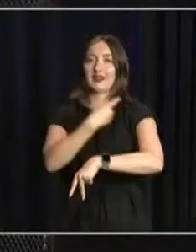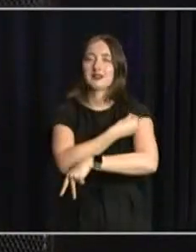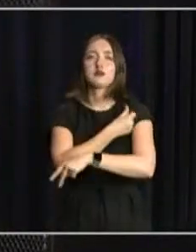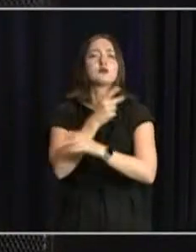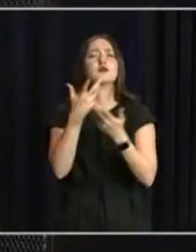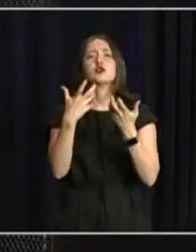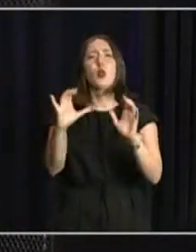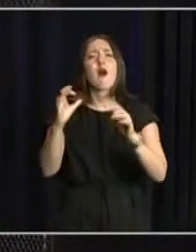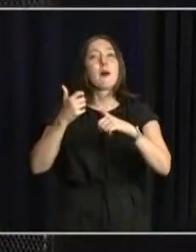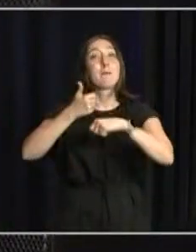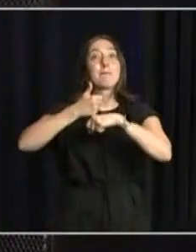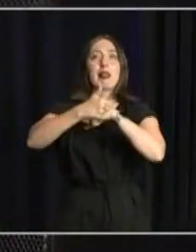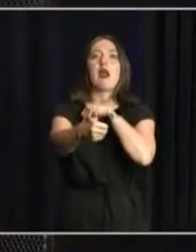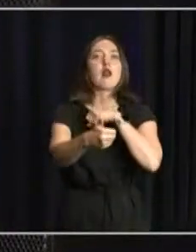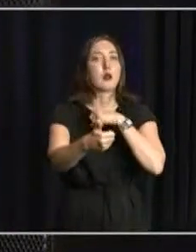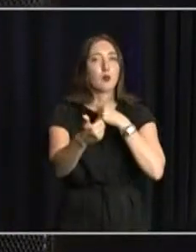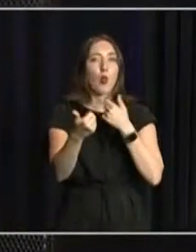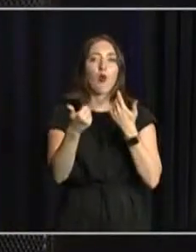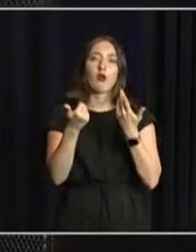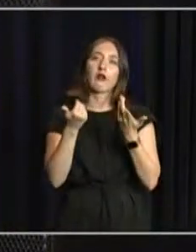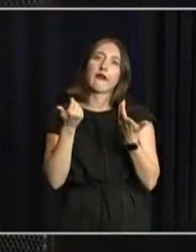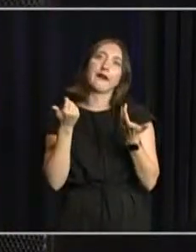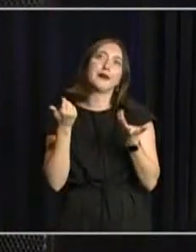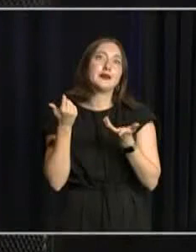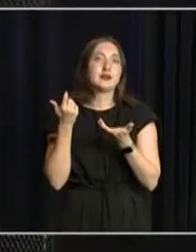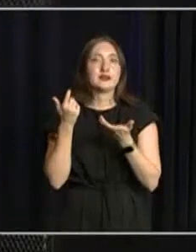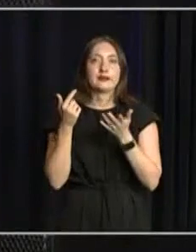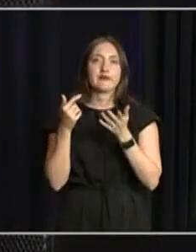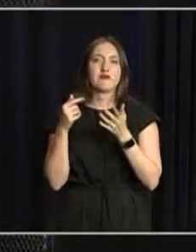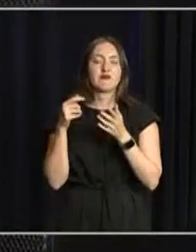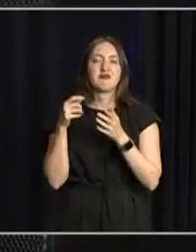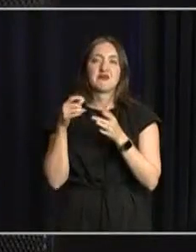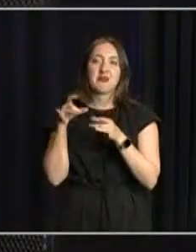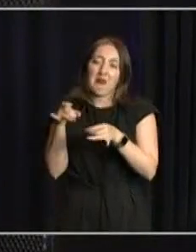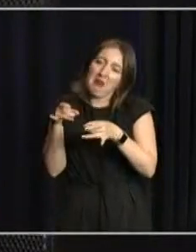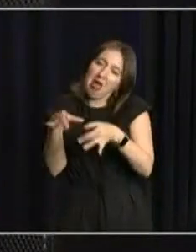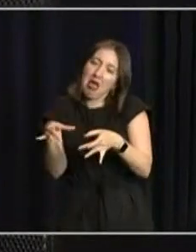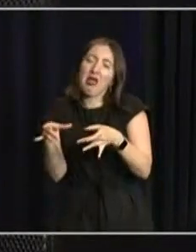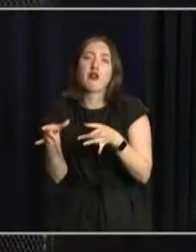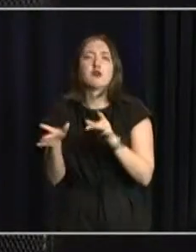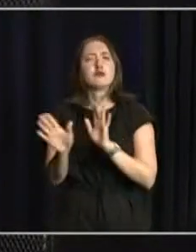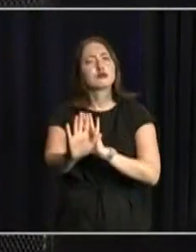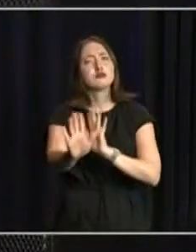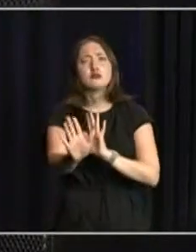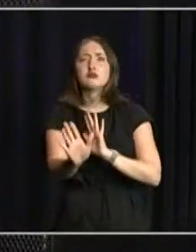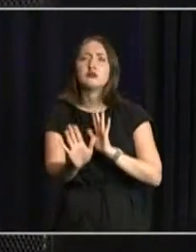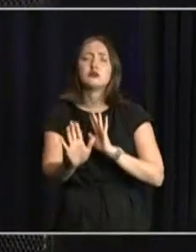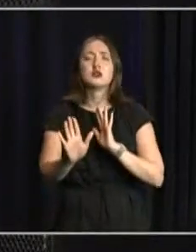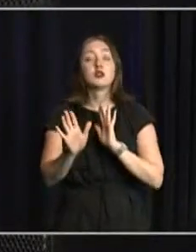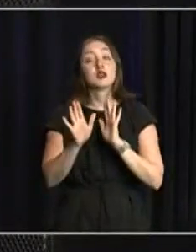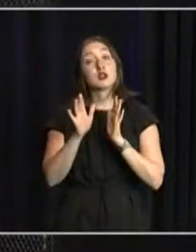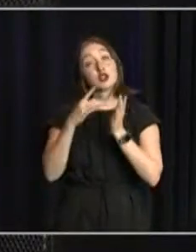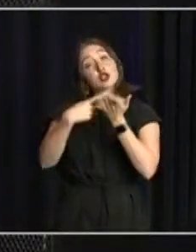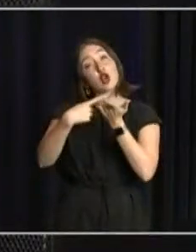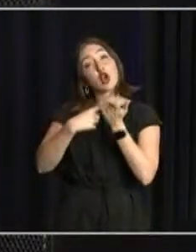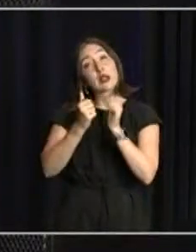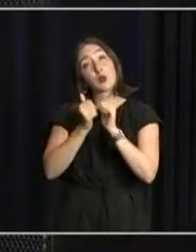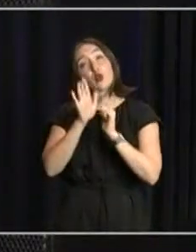Is is going to get us out of this. But talking to people who you know your friends and family members who